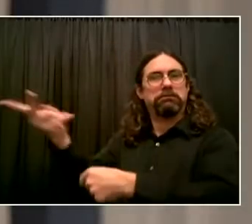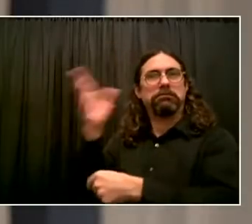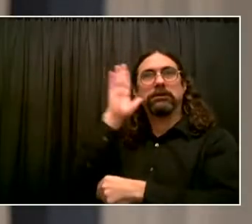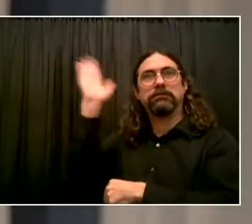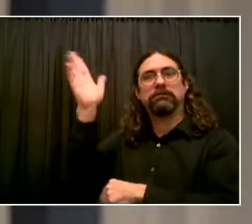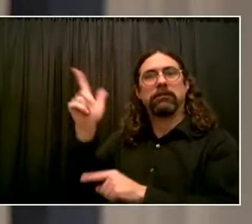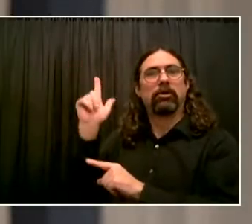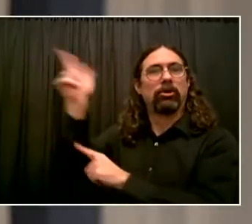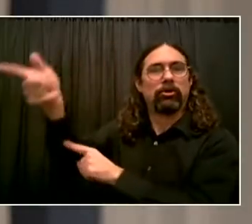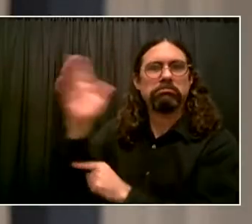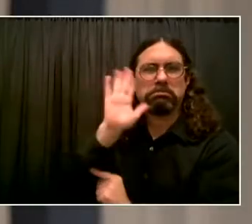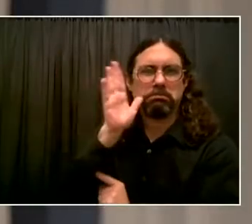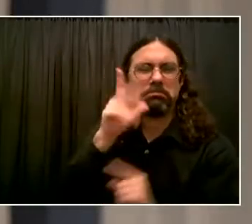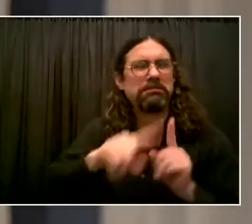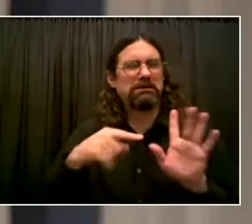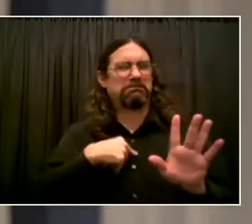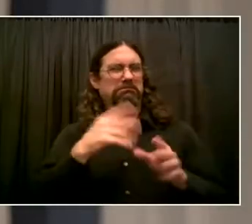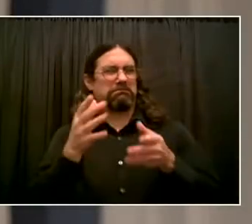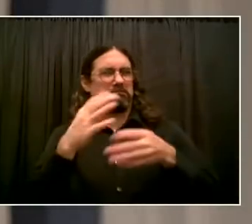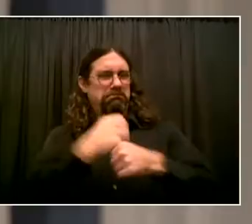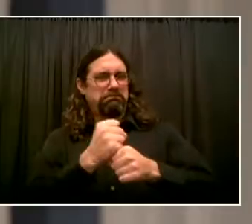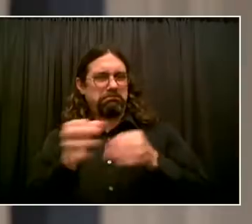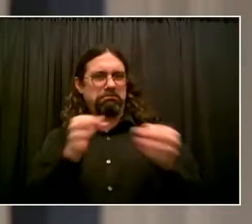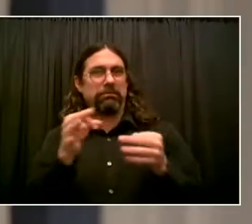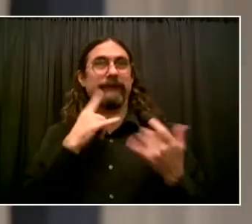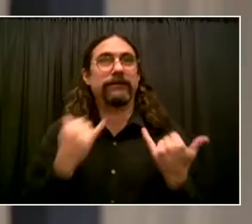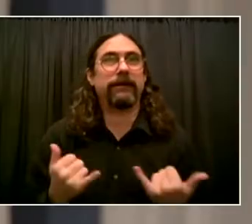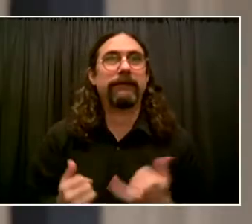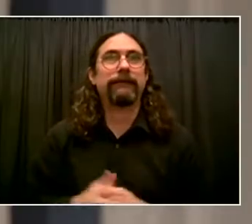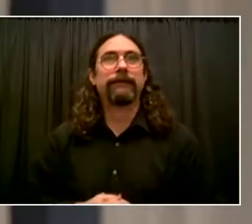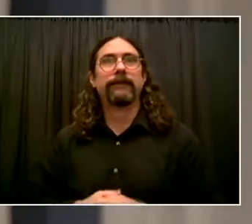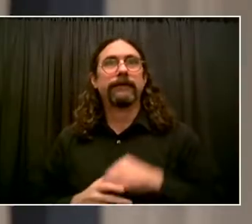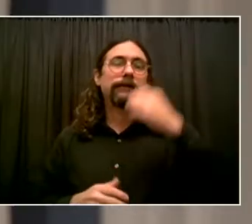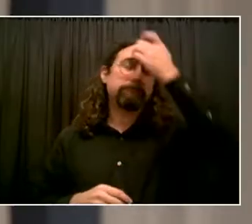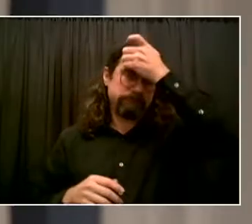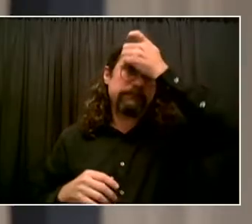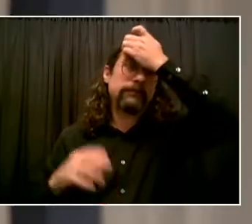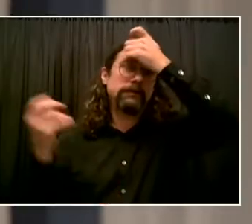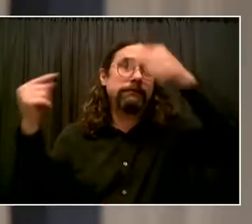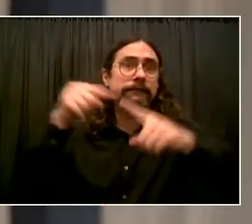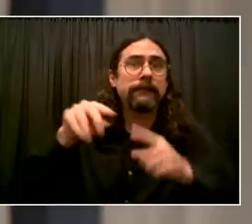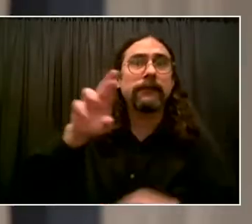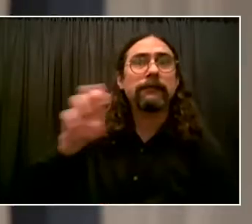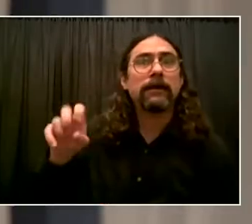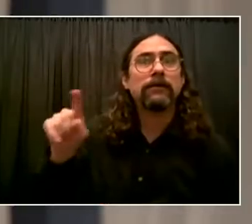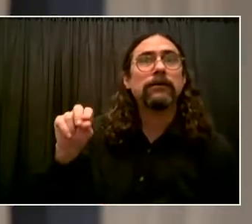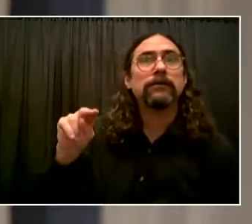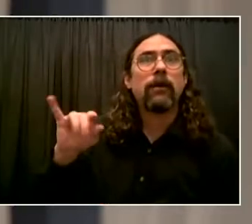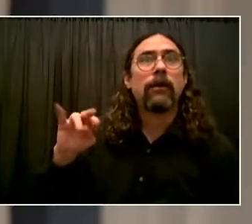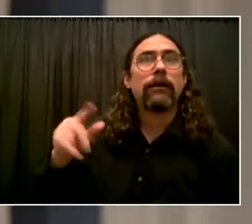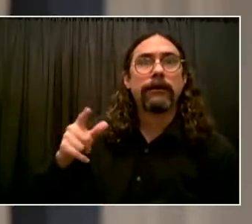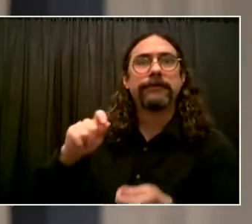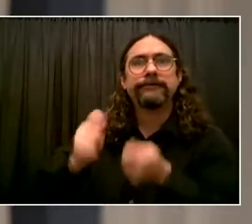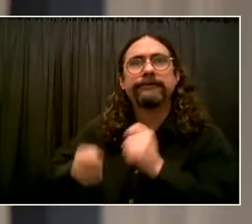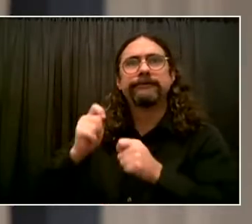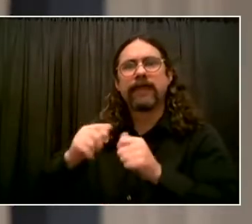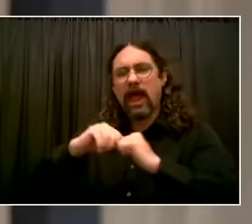COMMUNITY. I WANTED TO TALK FOR A MITNUE ABOUT HOW THIS